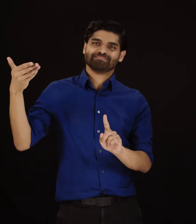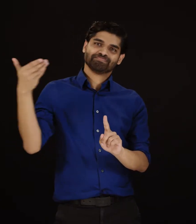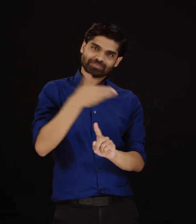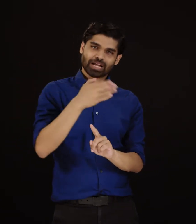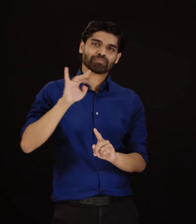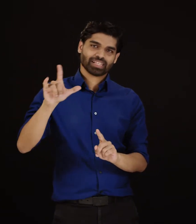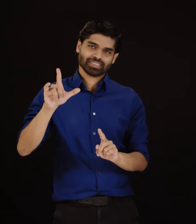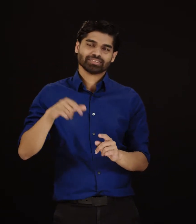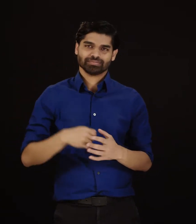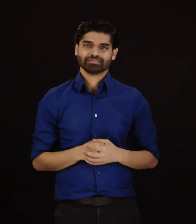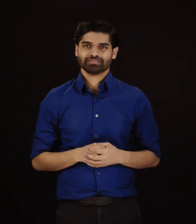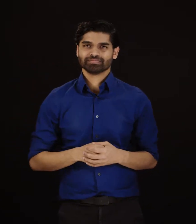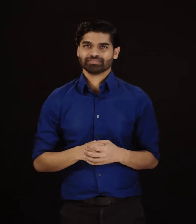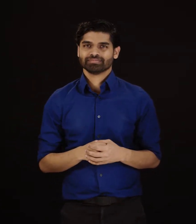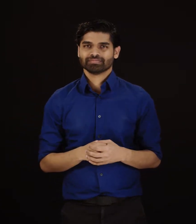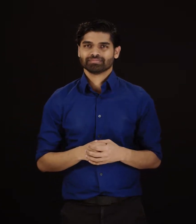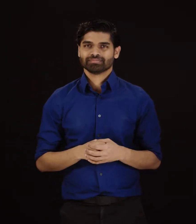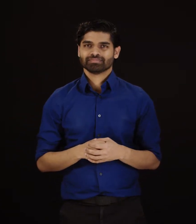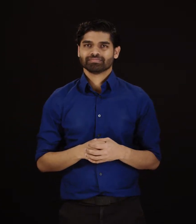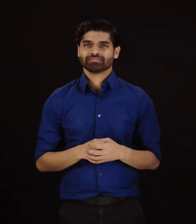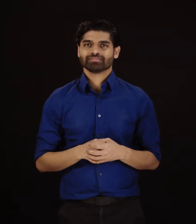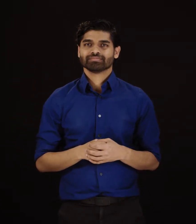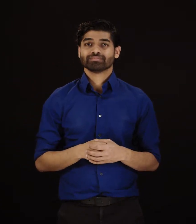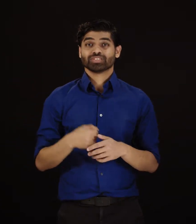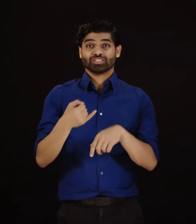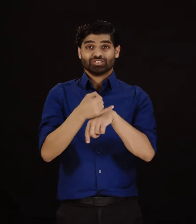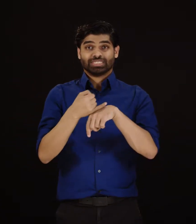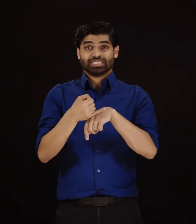to the next bill as a late payment charge.